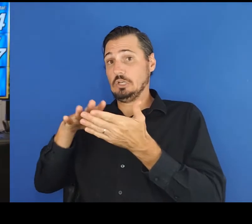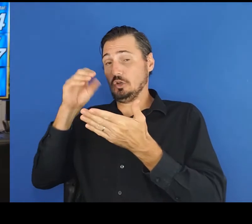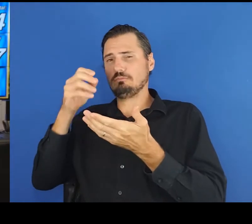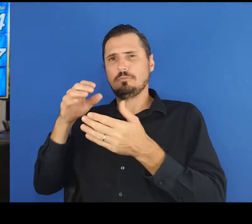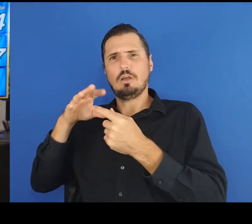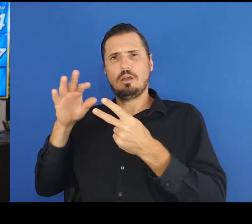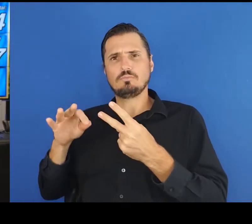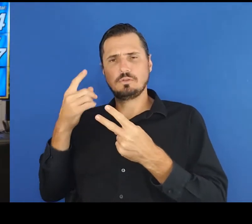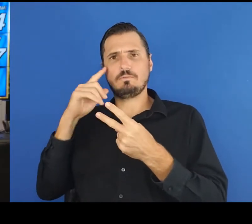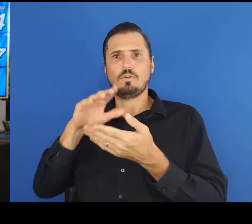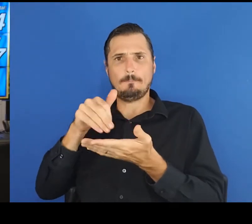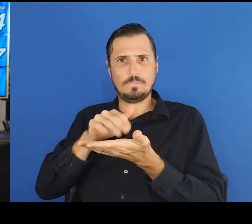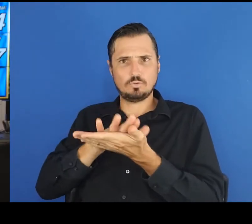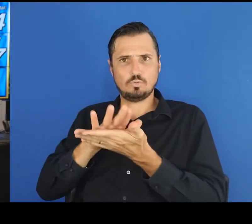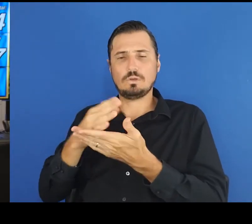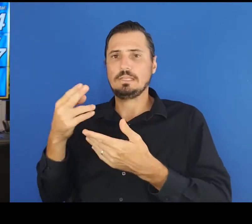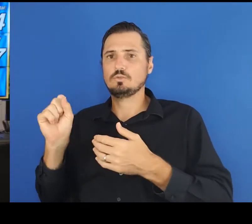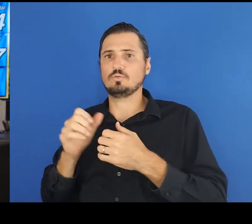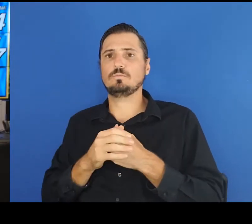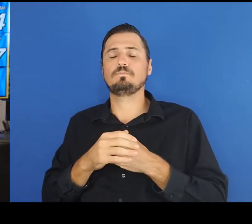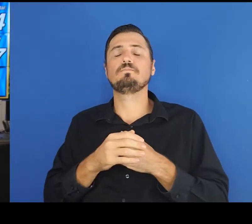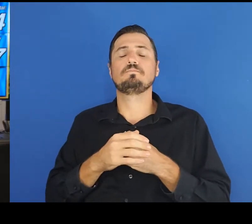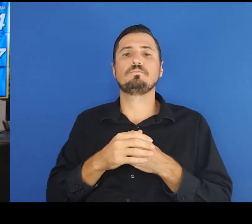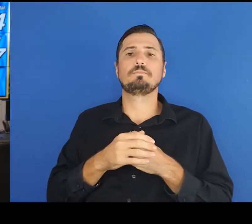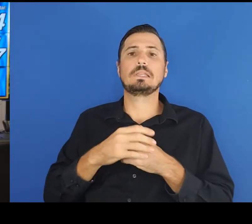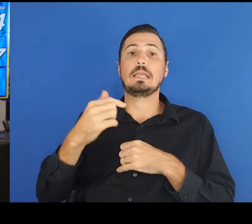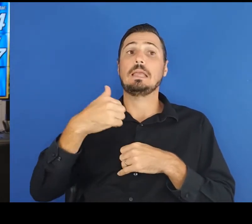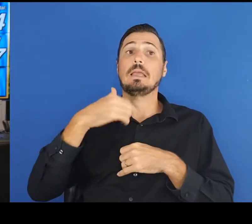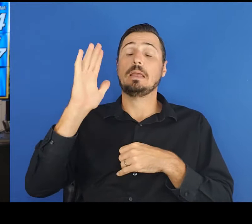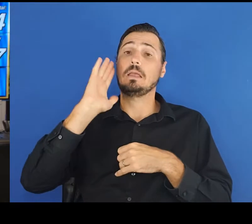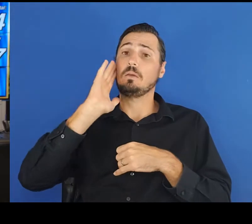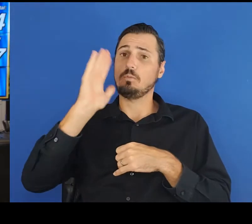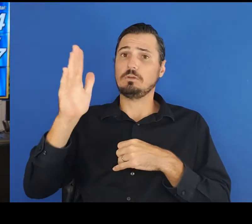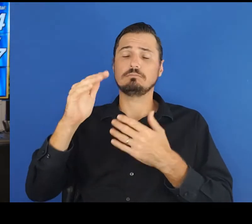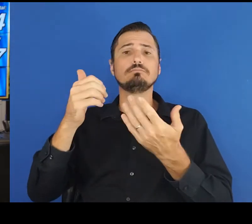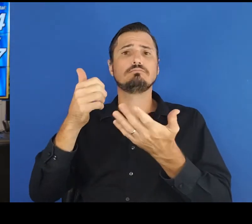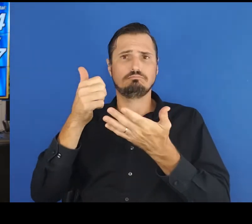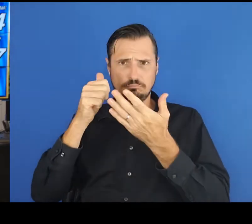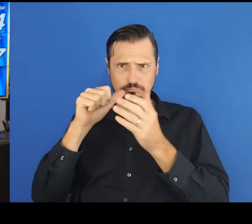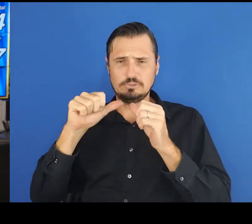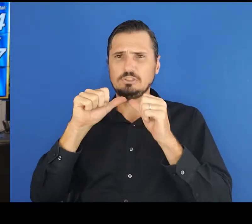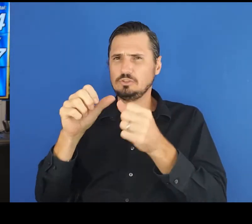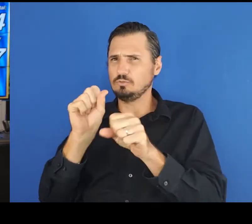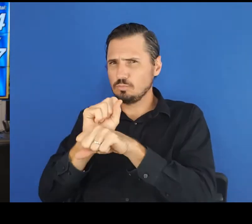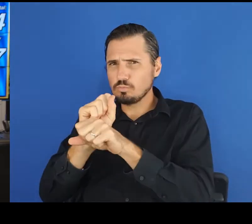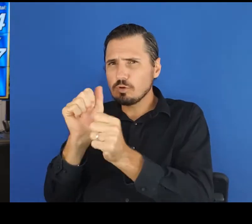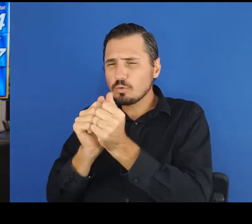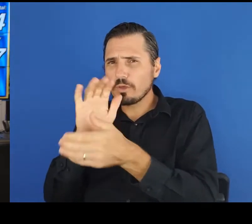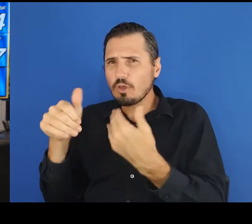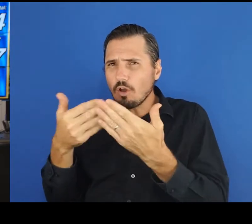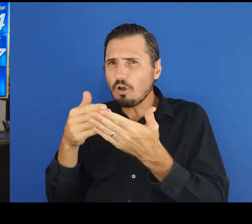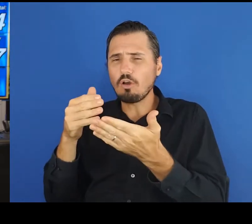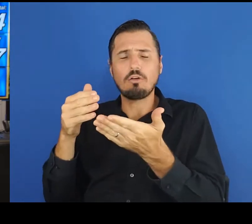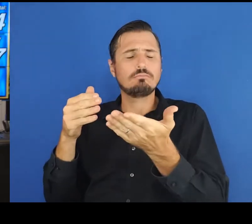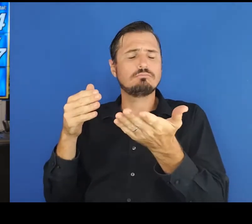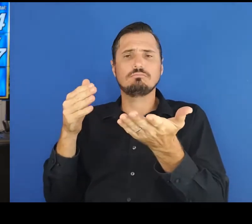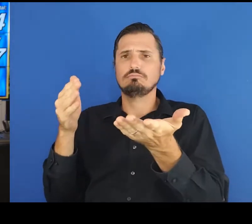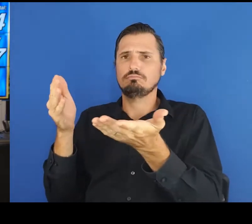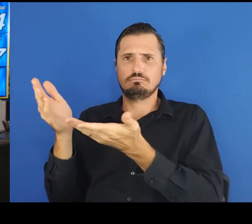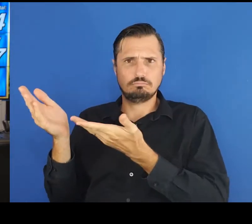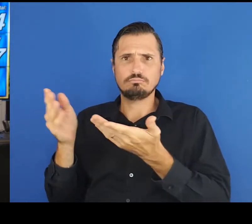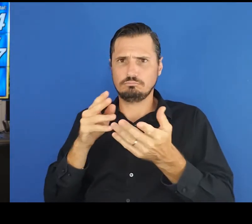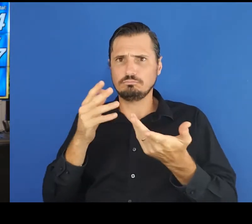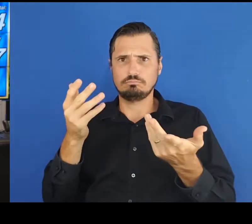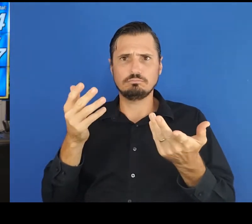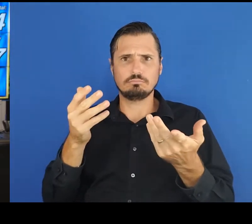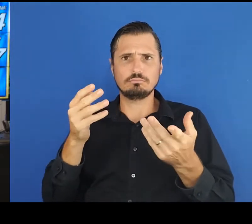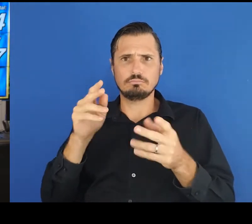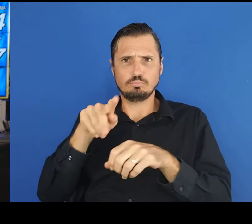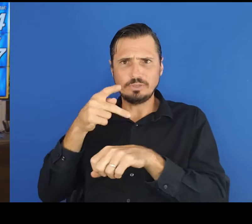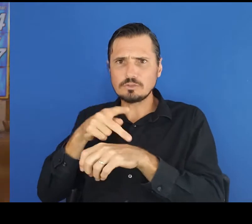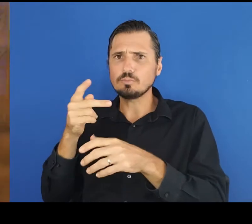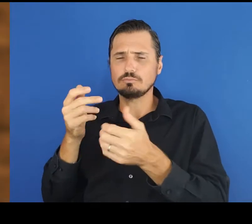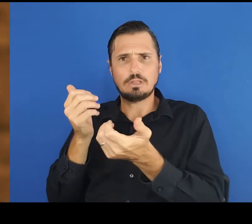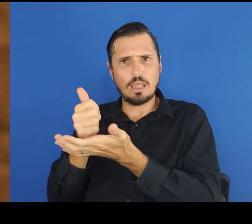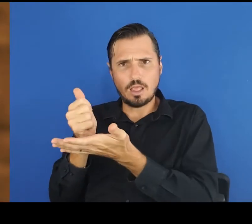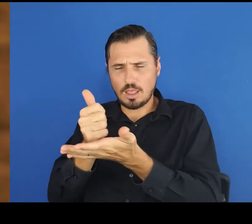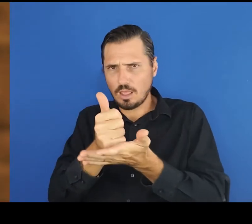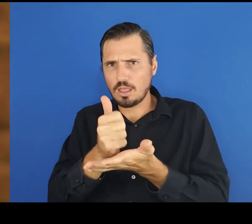I will continue to work with school principals to support plans for each school model of instruction, with considerations for community-specific needs. I’d like to remind students, staff and families